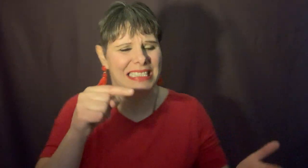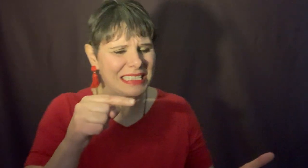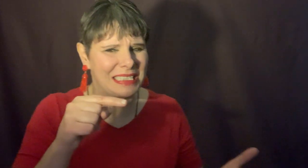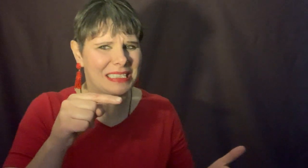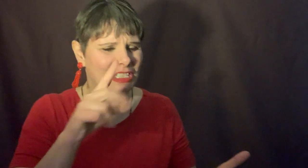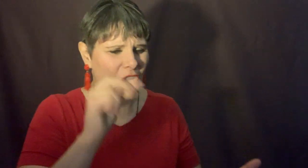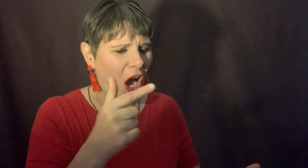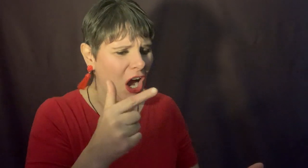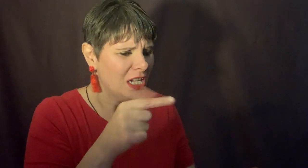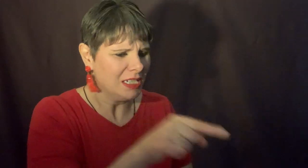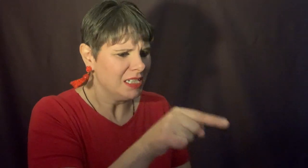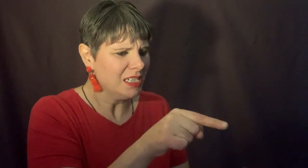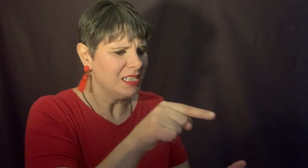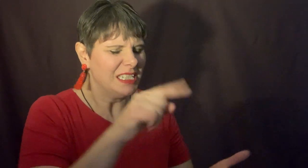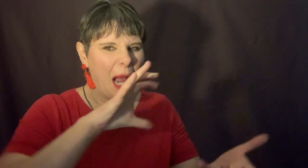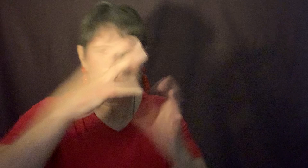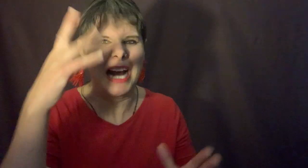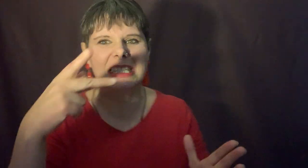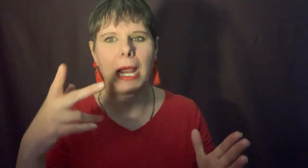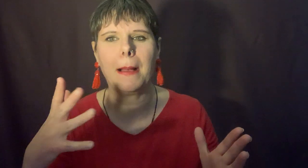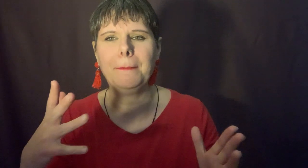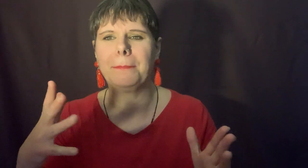The dog is messed up!